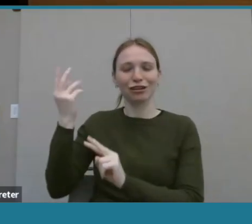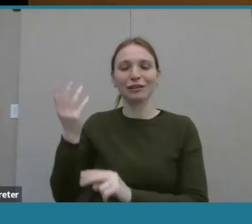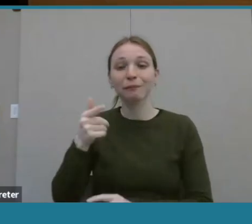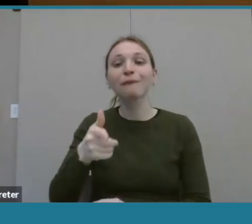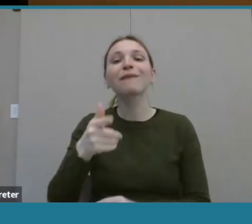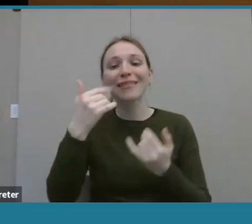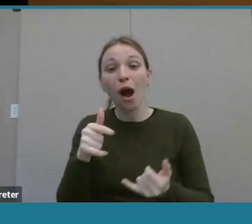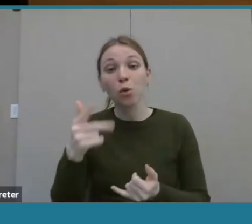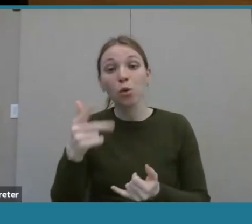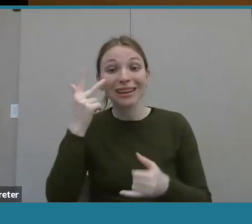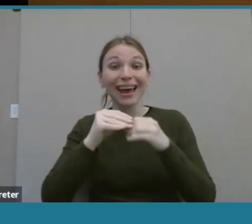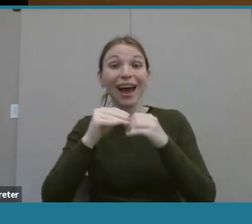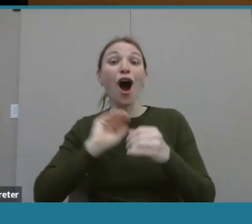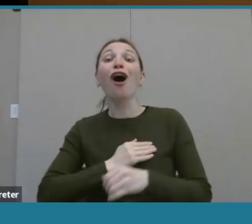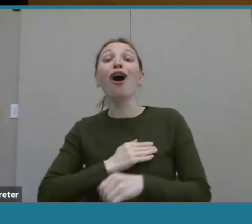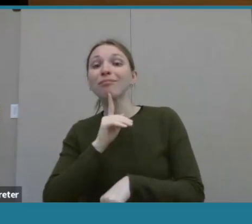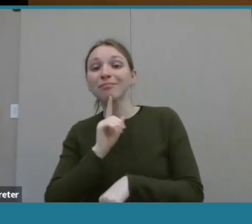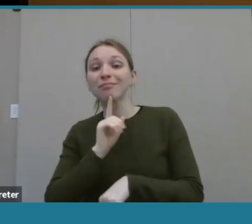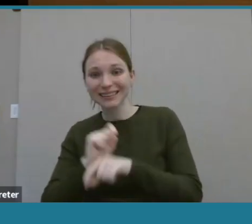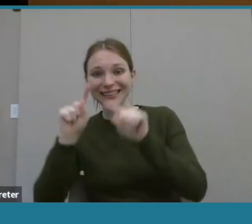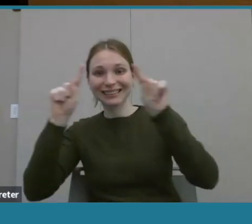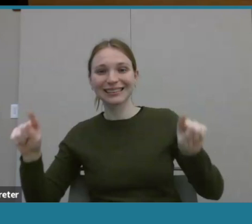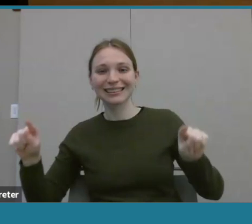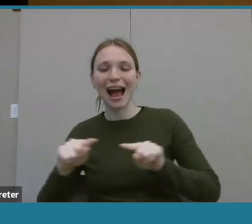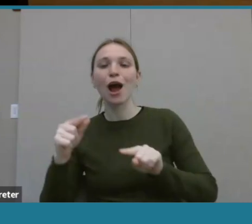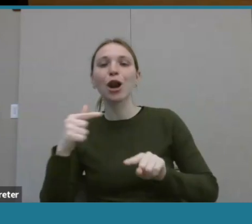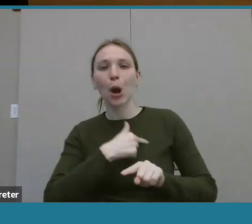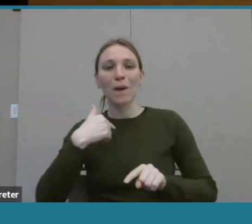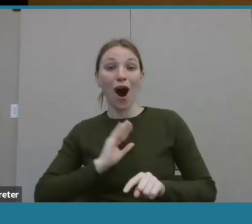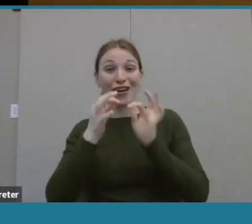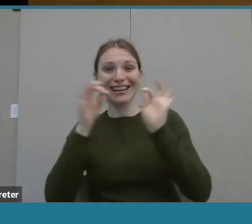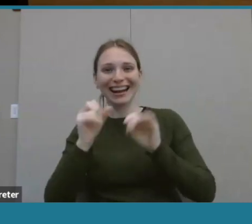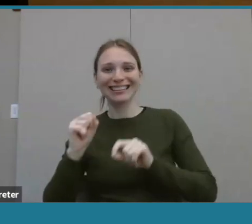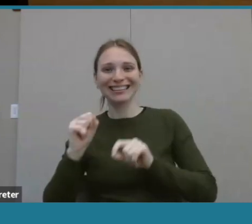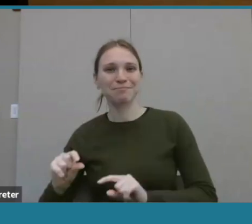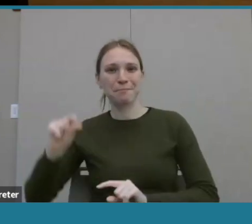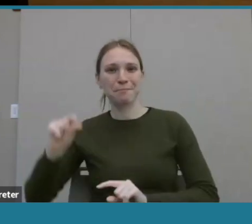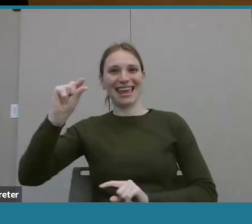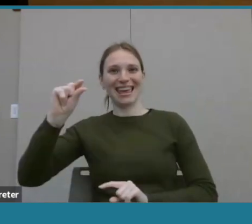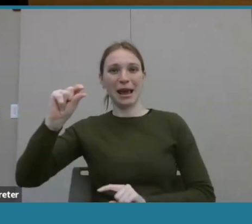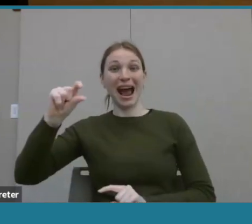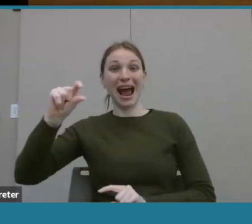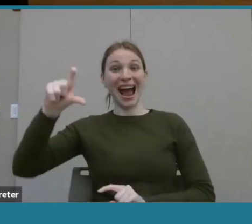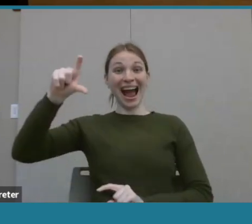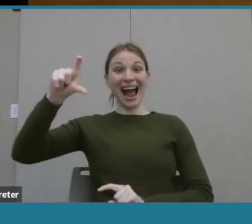the main text is larger and brought up higher so that you see it more contextualized with that bucket.